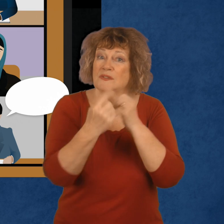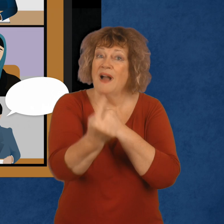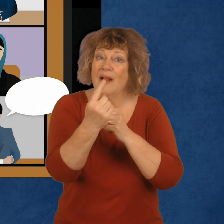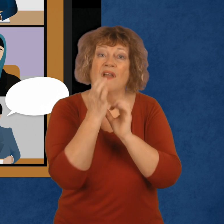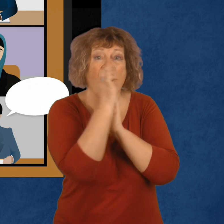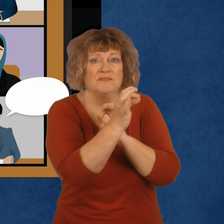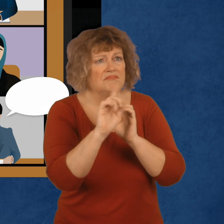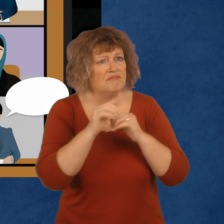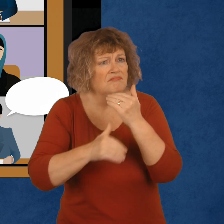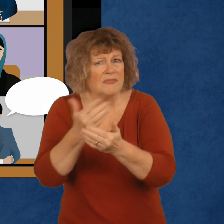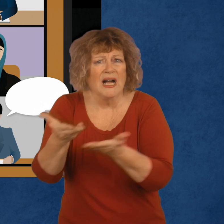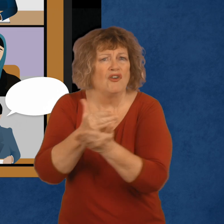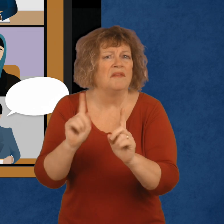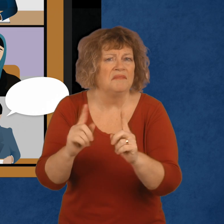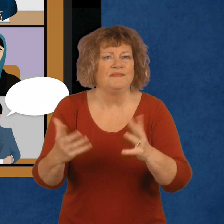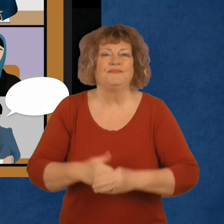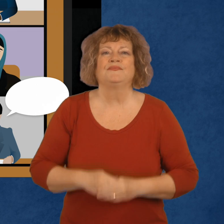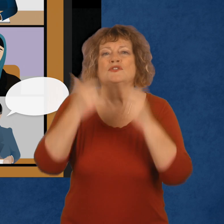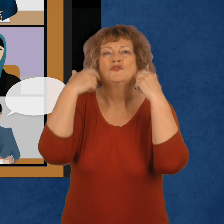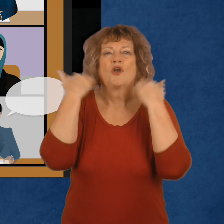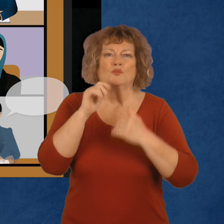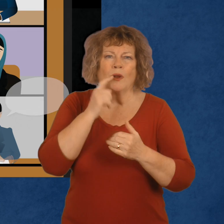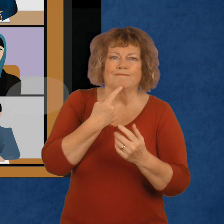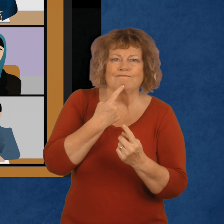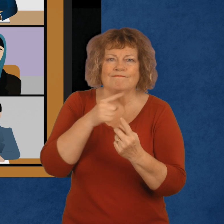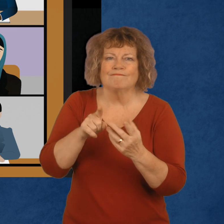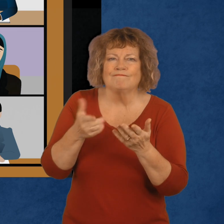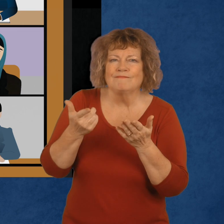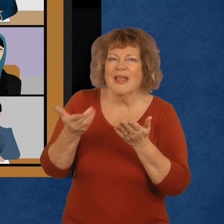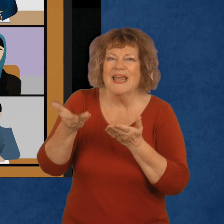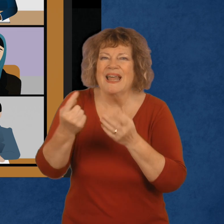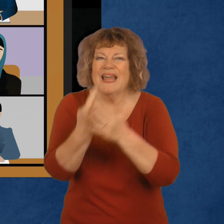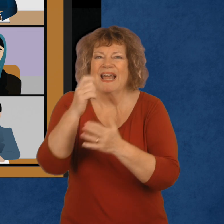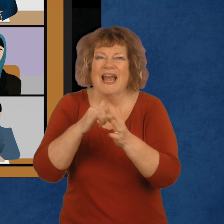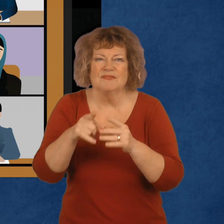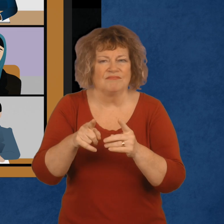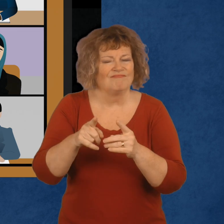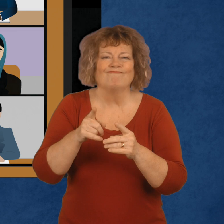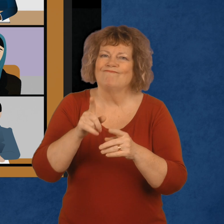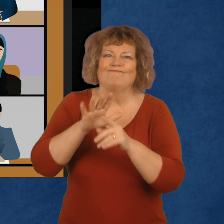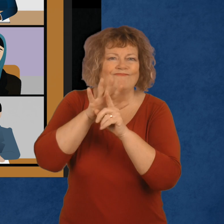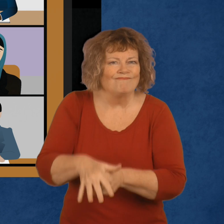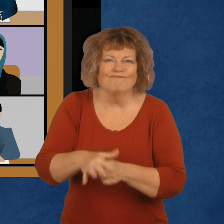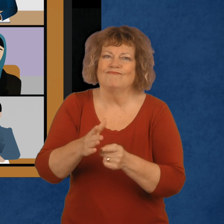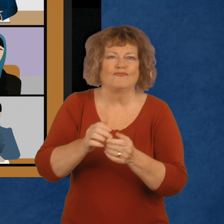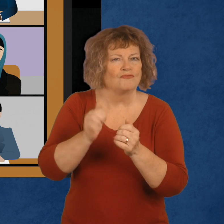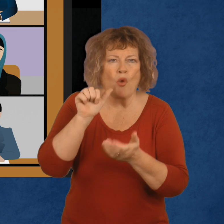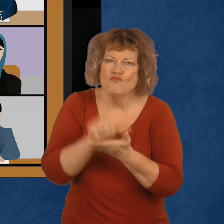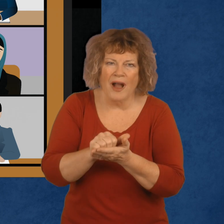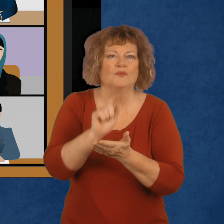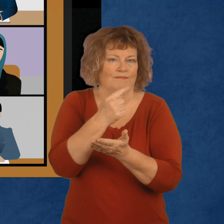In an unfair dismissal claim, the employer usually goes first, but in a discrimination claim, the employee usually goes first.